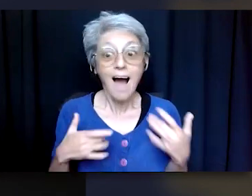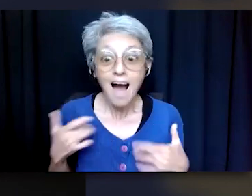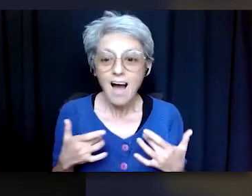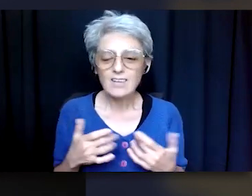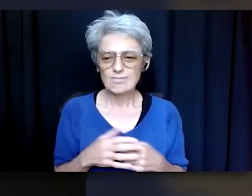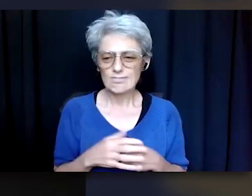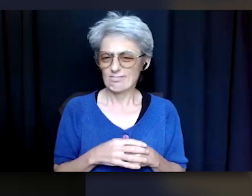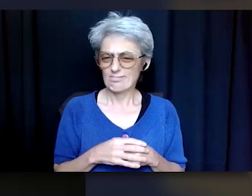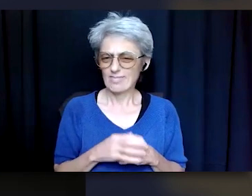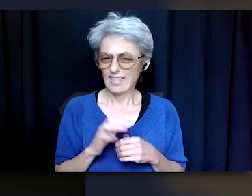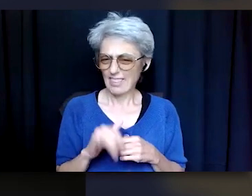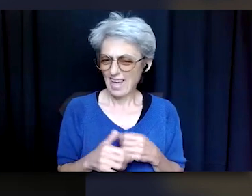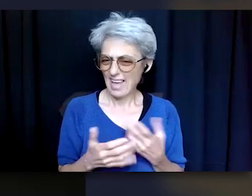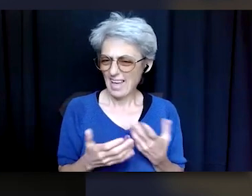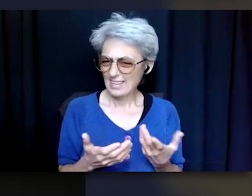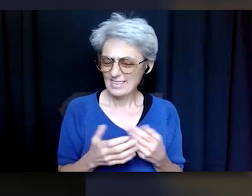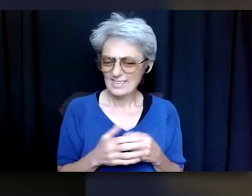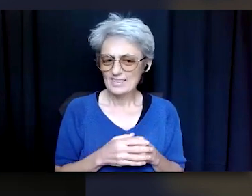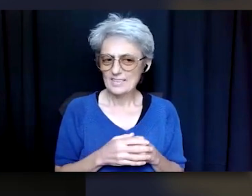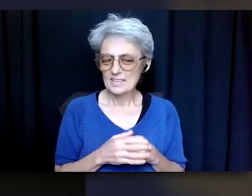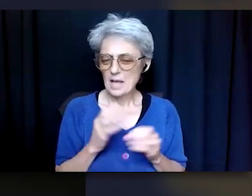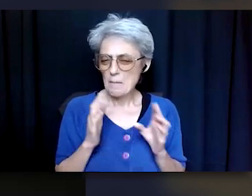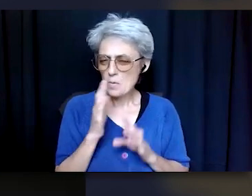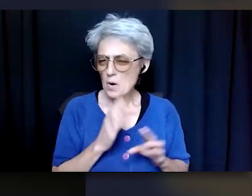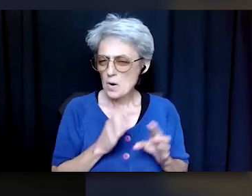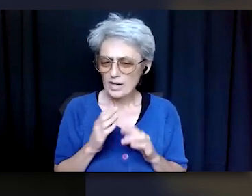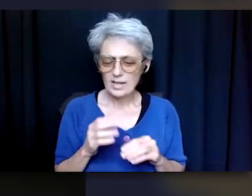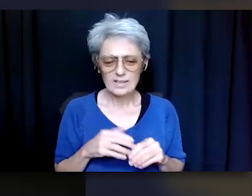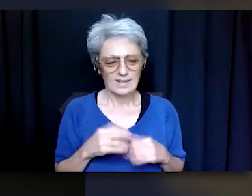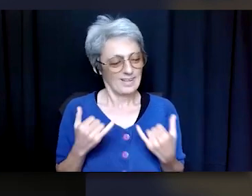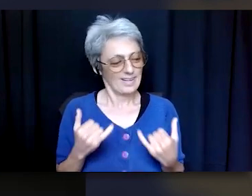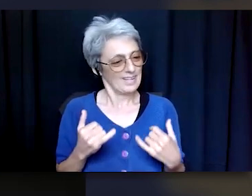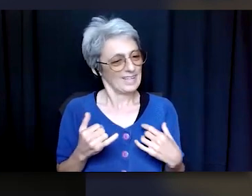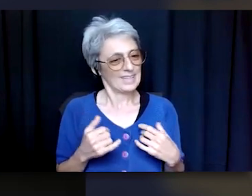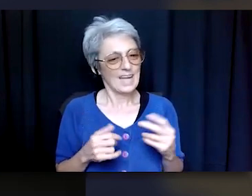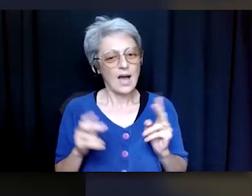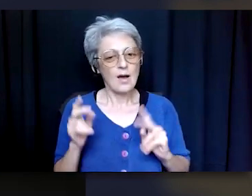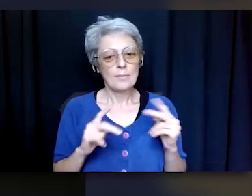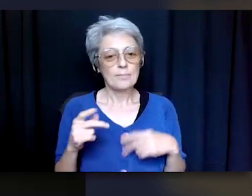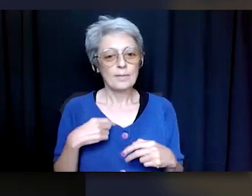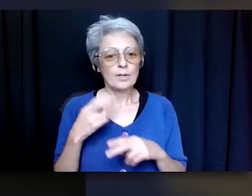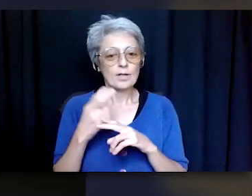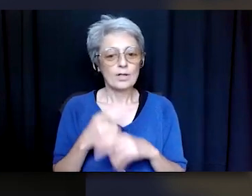where people are conditioned to have someone speak to them with great, "Oh, yes, I’m right